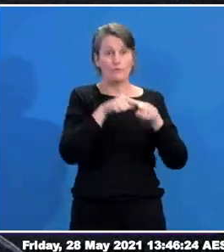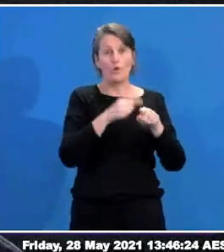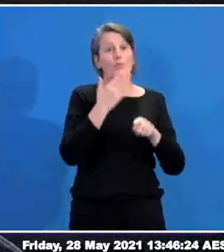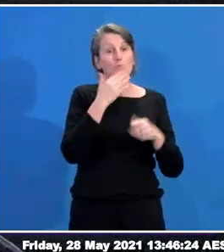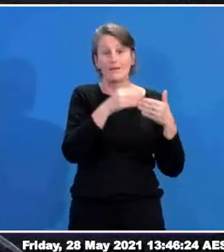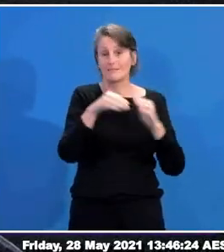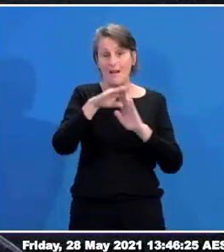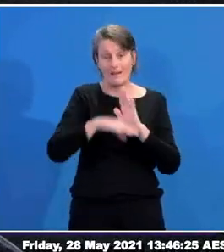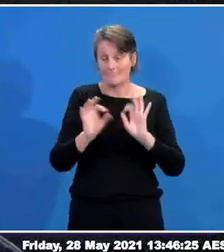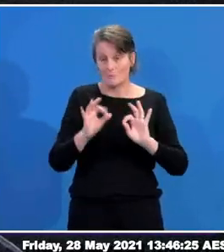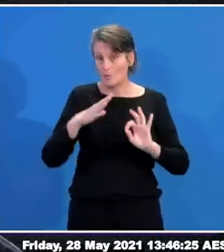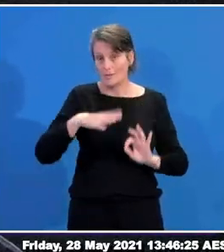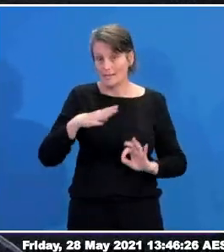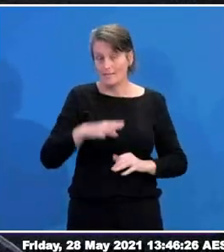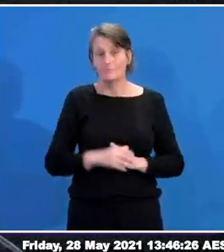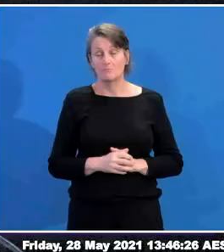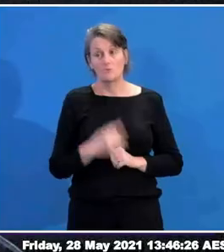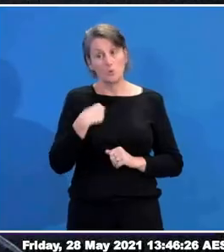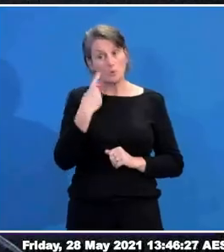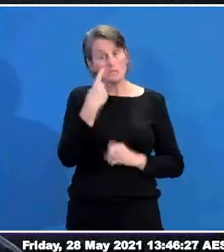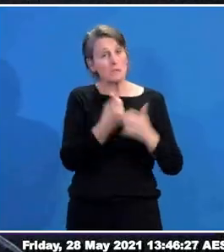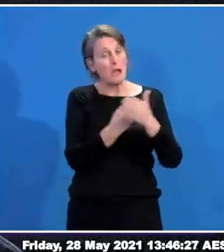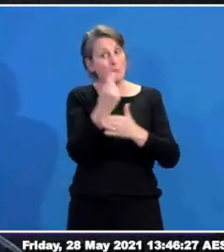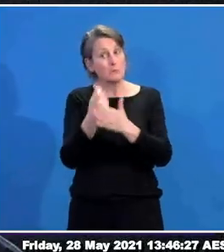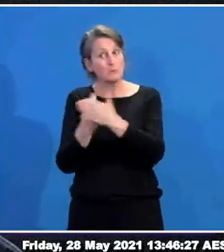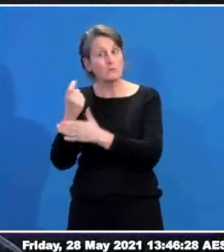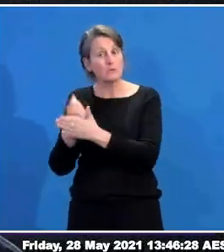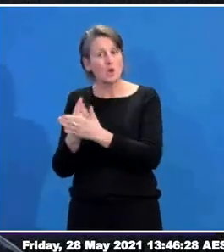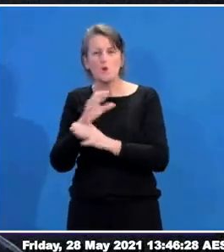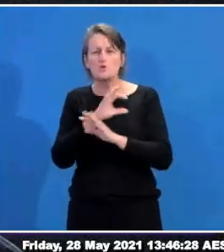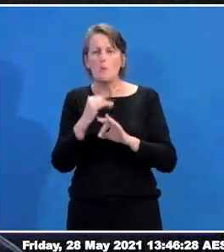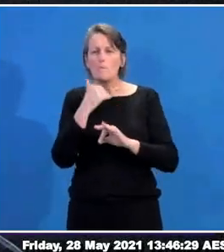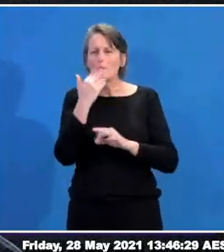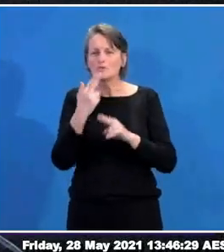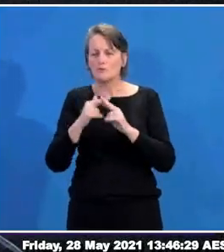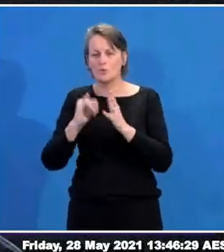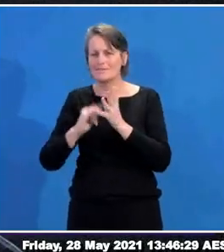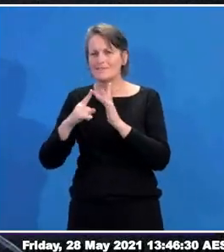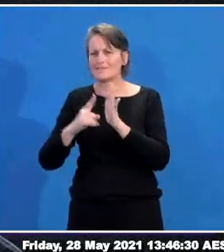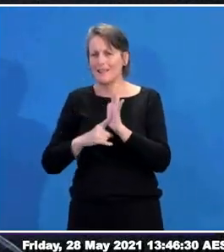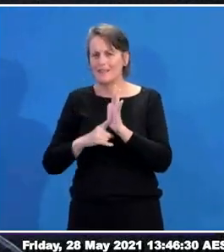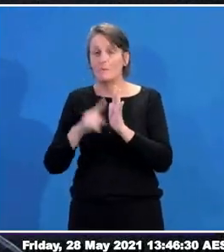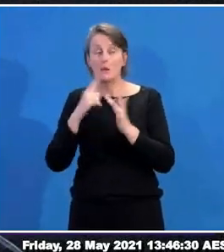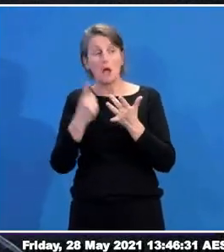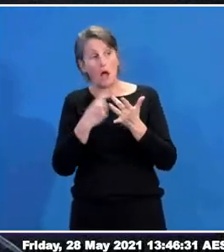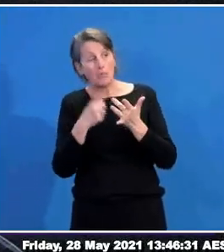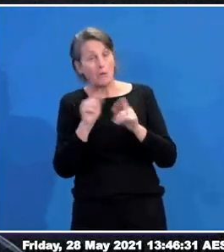So that is we do see that not so much in the SIL space, but in other spaces, therapies and the like.